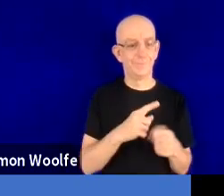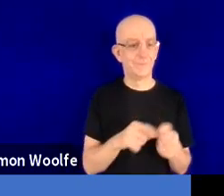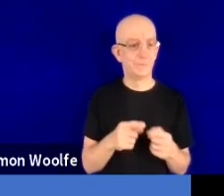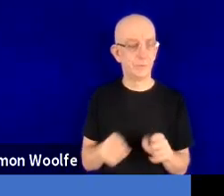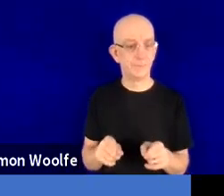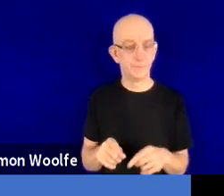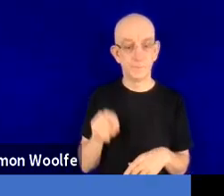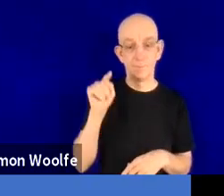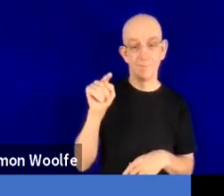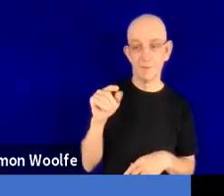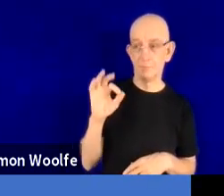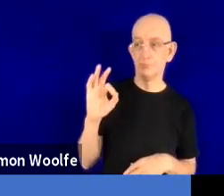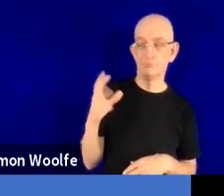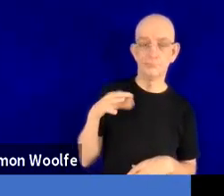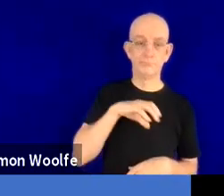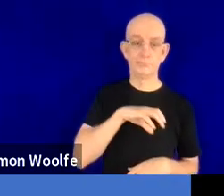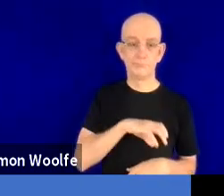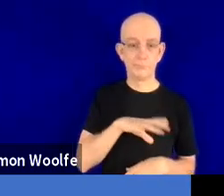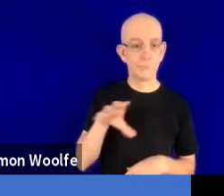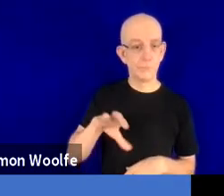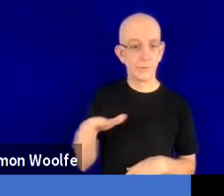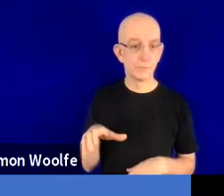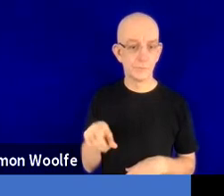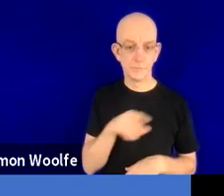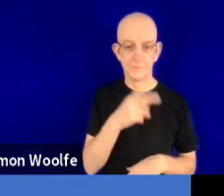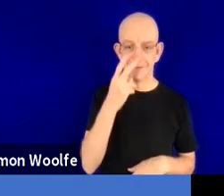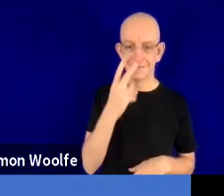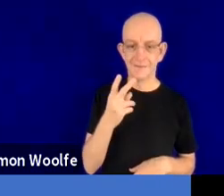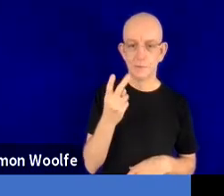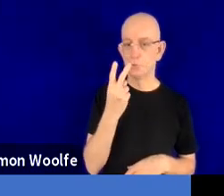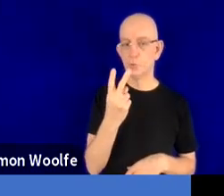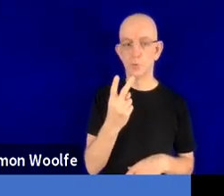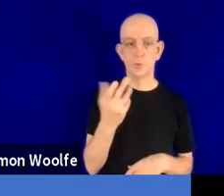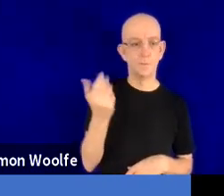So that's kind of basic income security, but also another benefit that covers disability